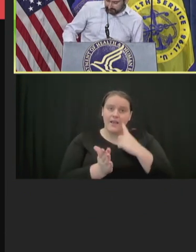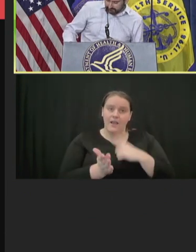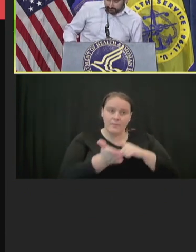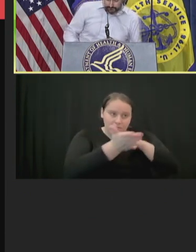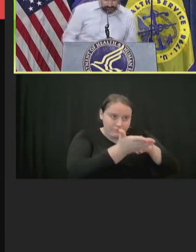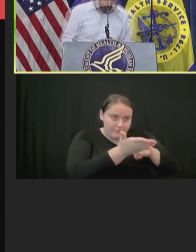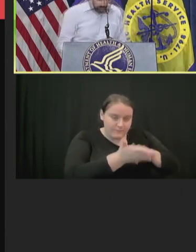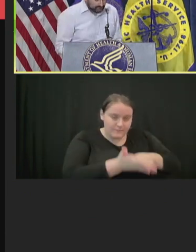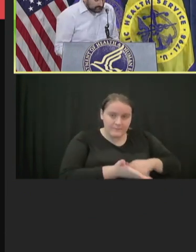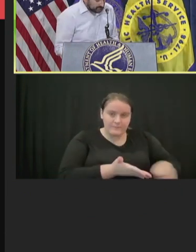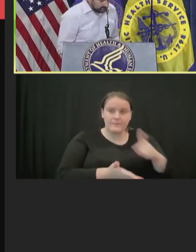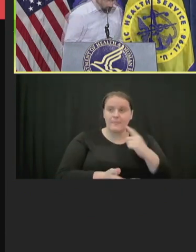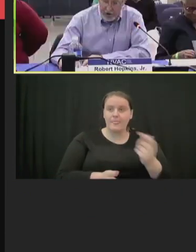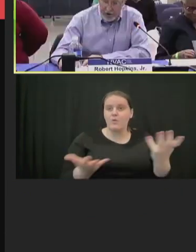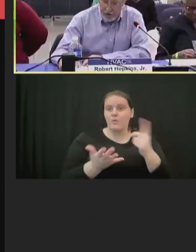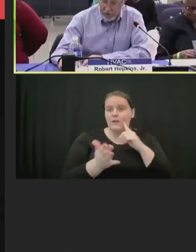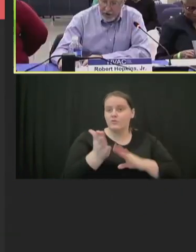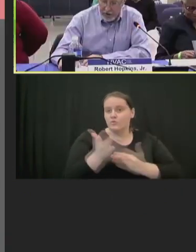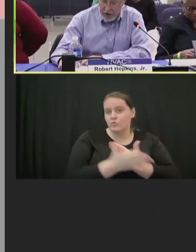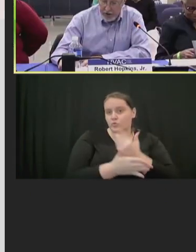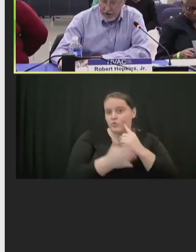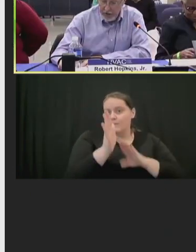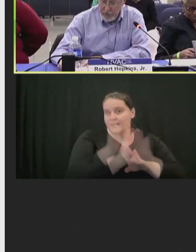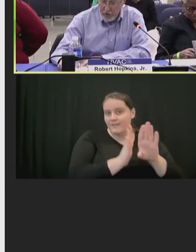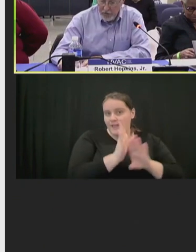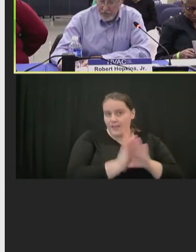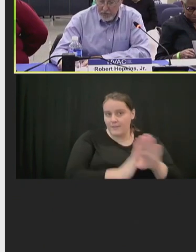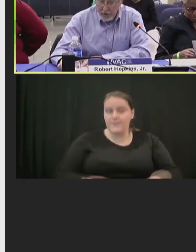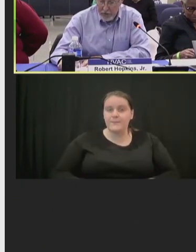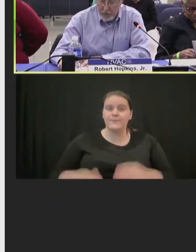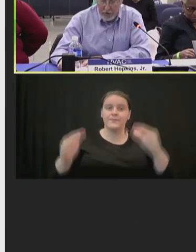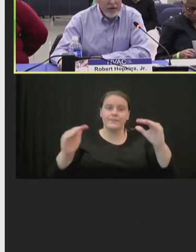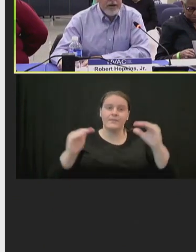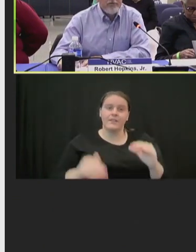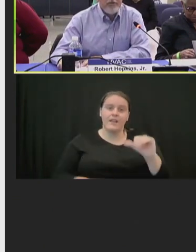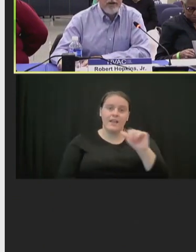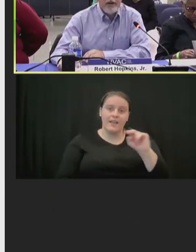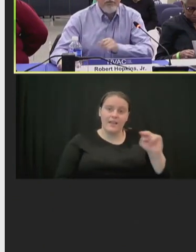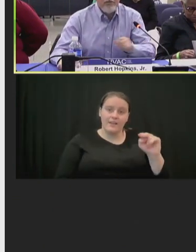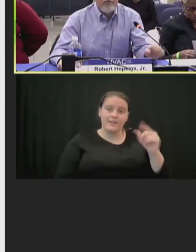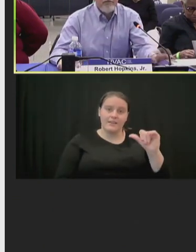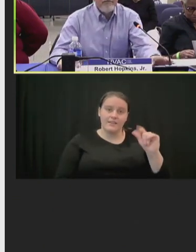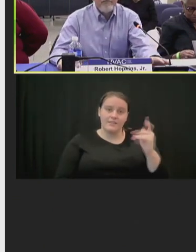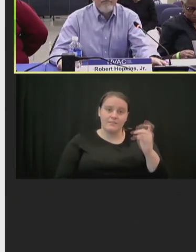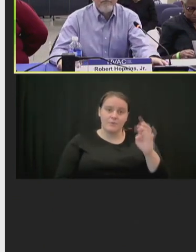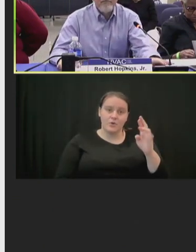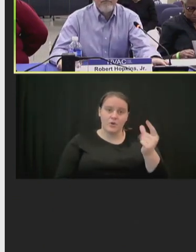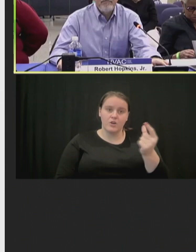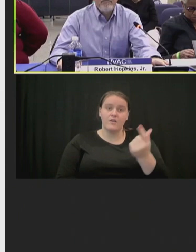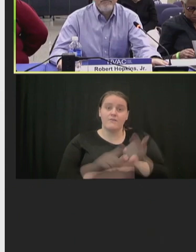Mike. Our next presenter is Dr. Ann Ginsberg from the Bill and Melinda Gates Foundation.